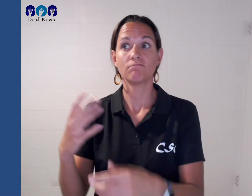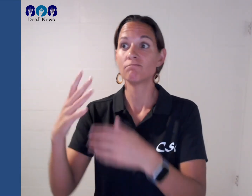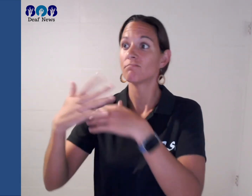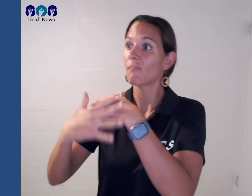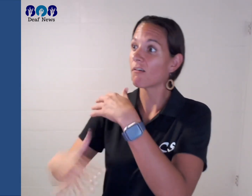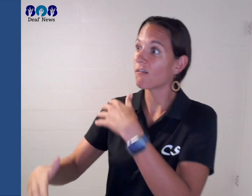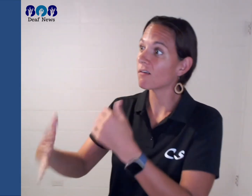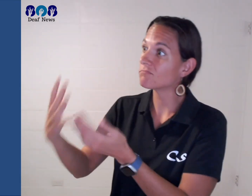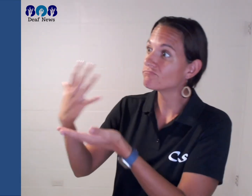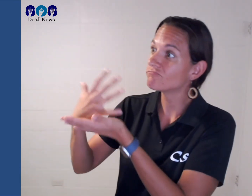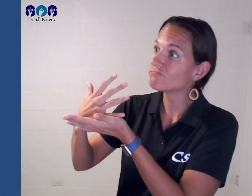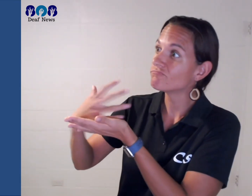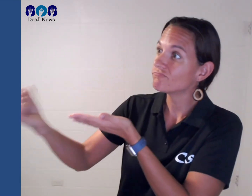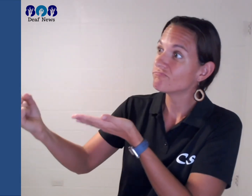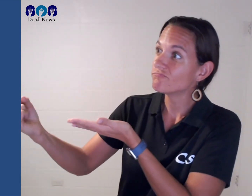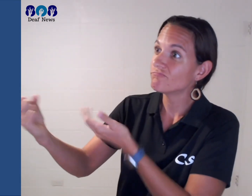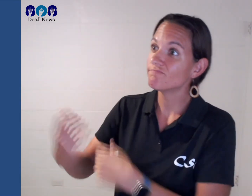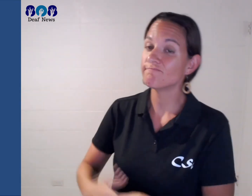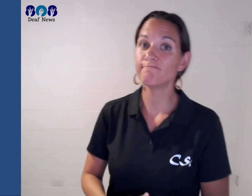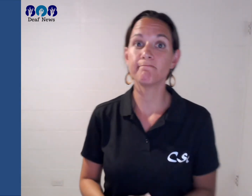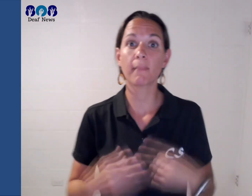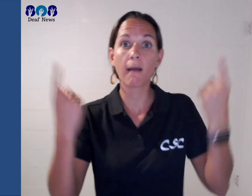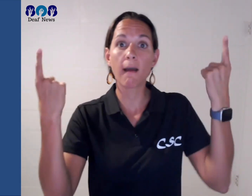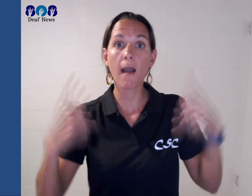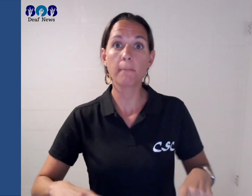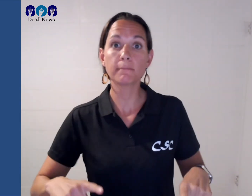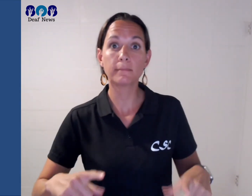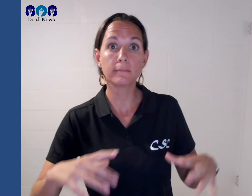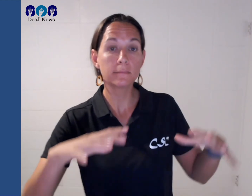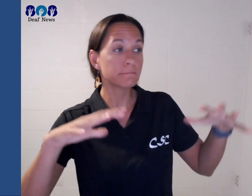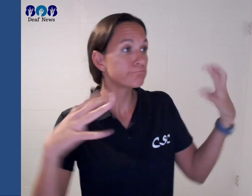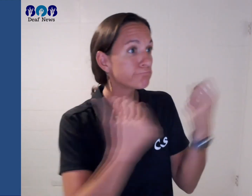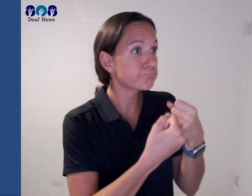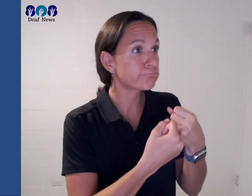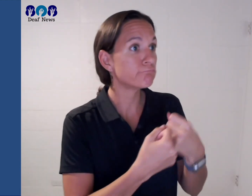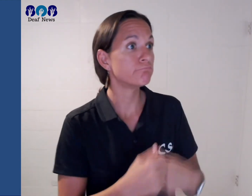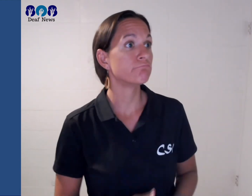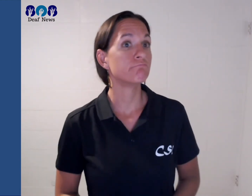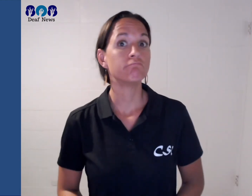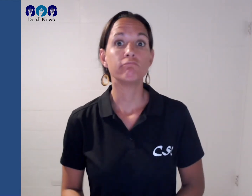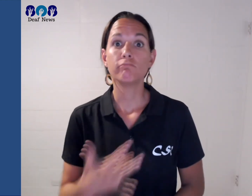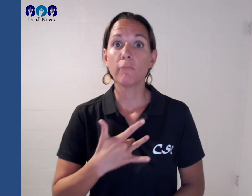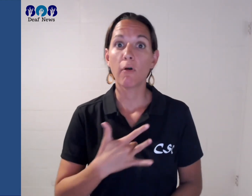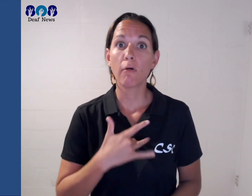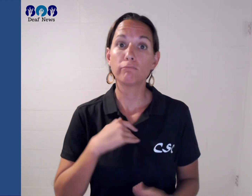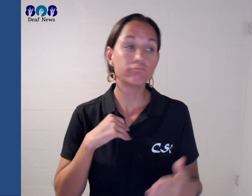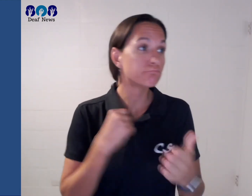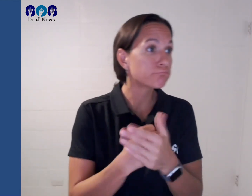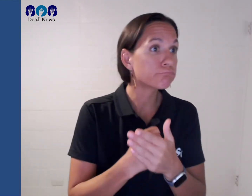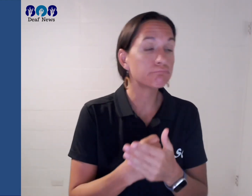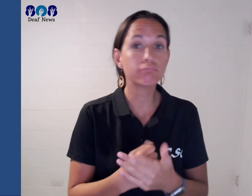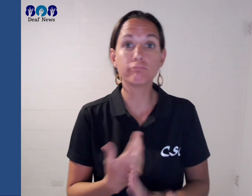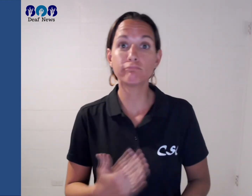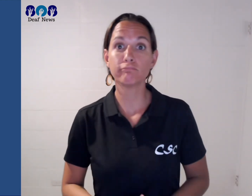So, if blood runs out, and somebody has a car accident or someone has a heart attack or is in